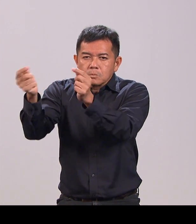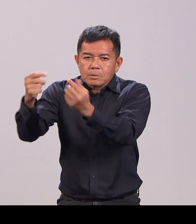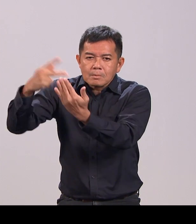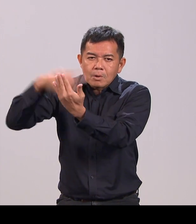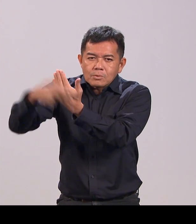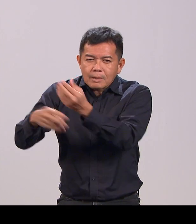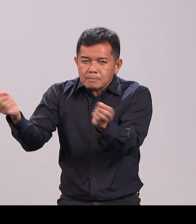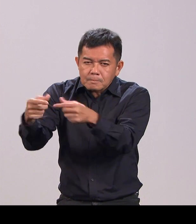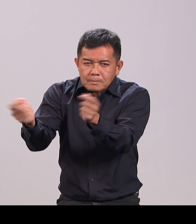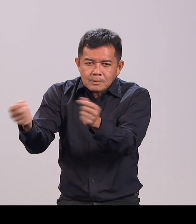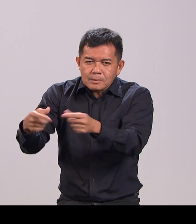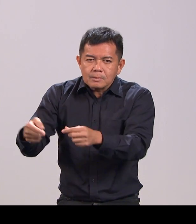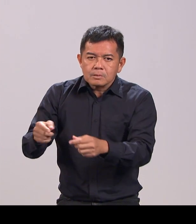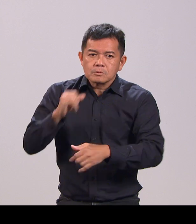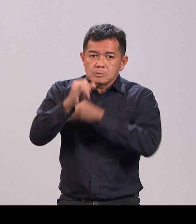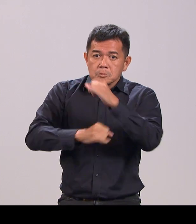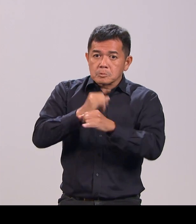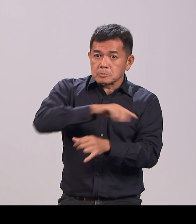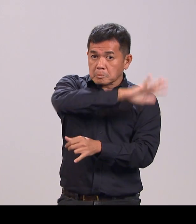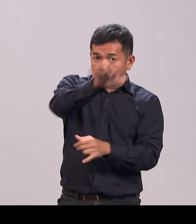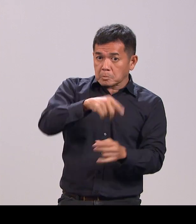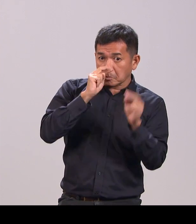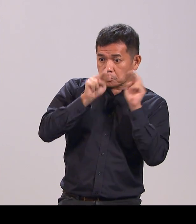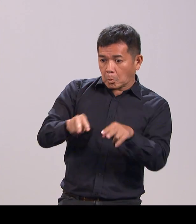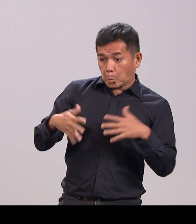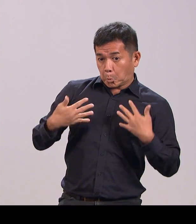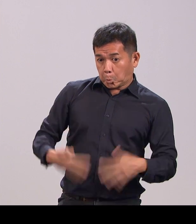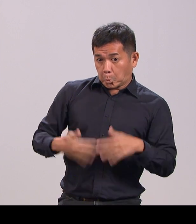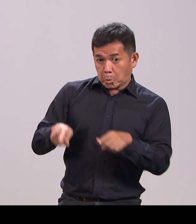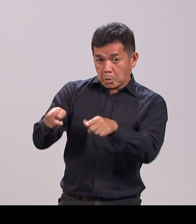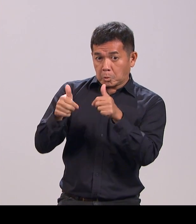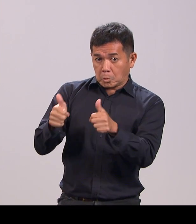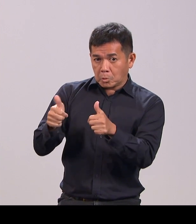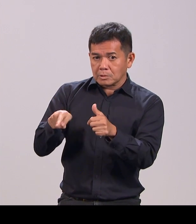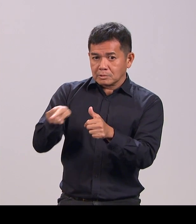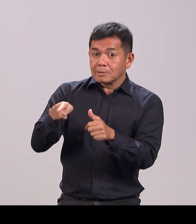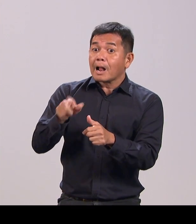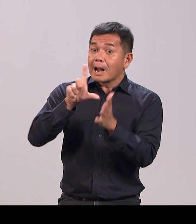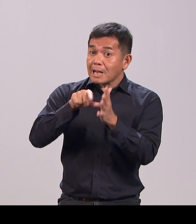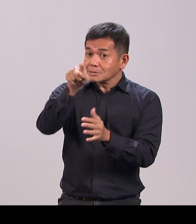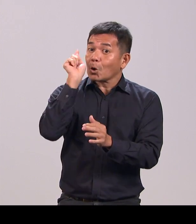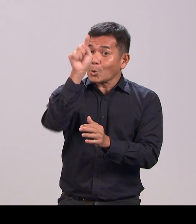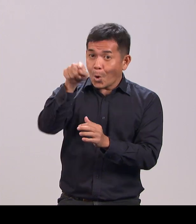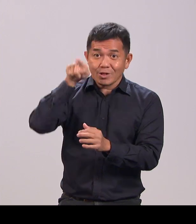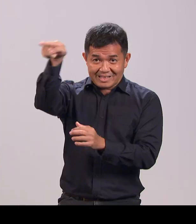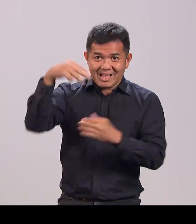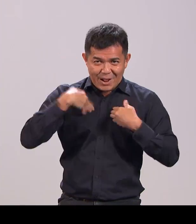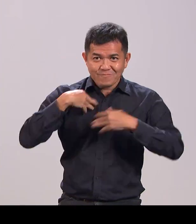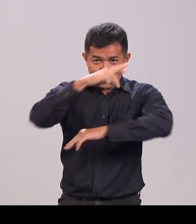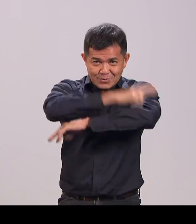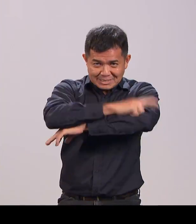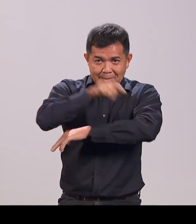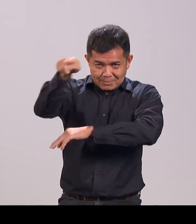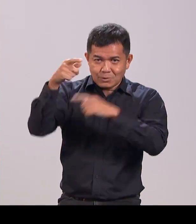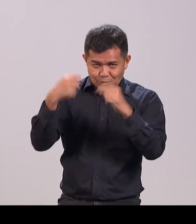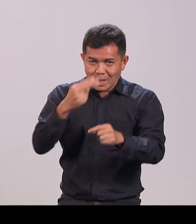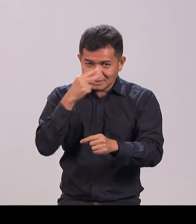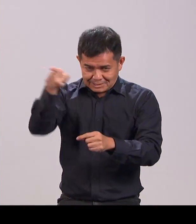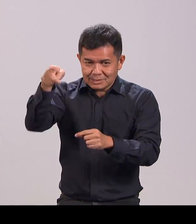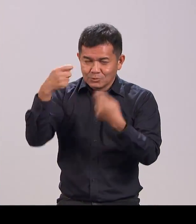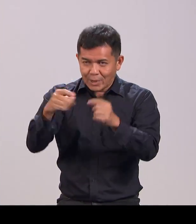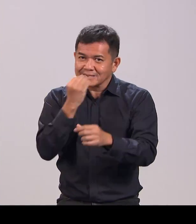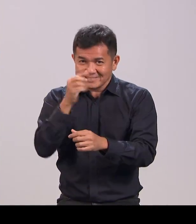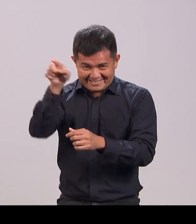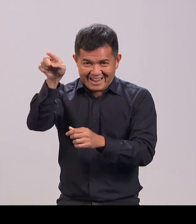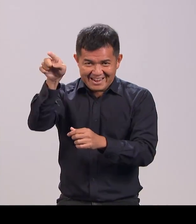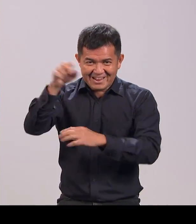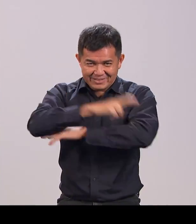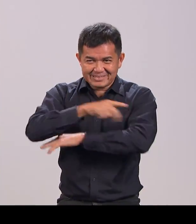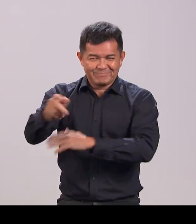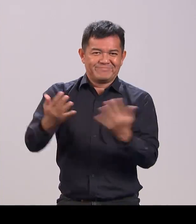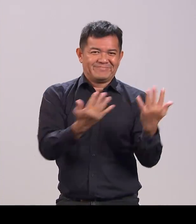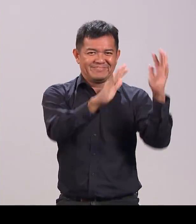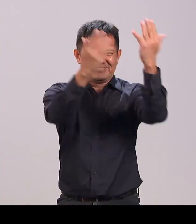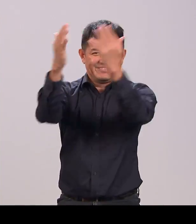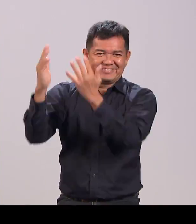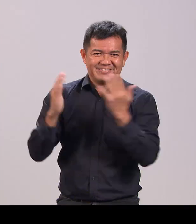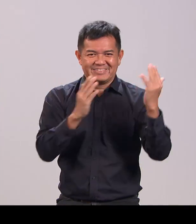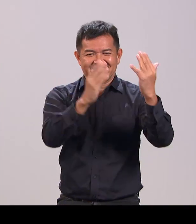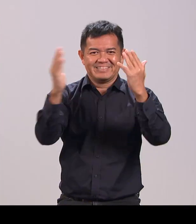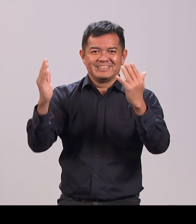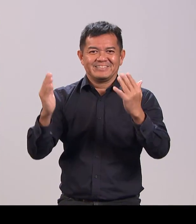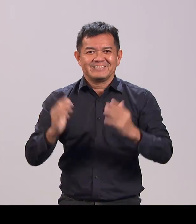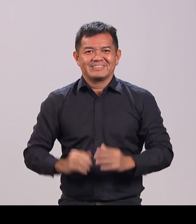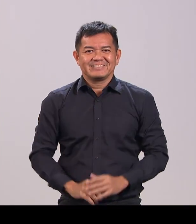And later on, you can try Rotimatic Chapati at the reception-